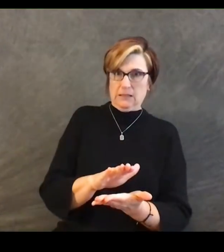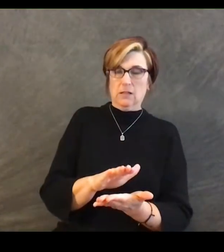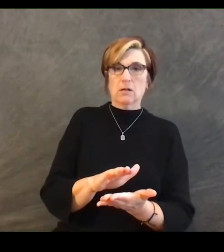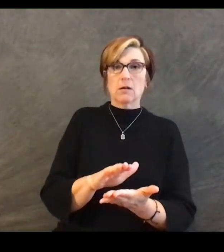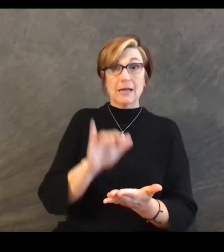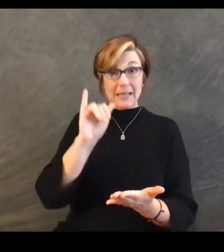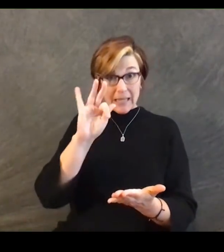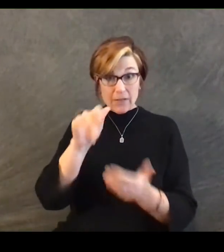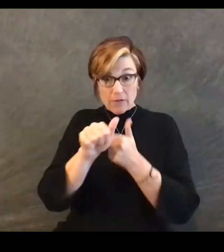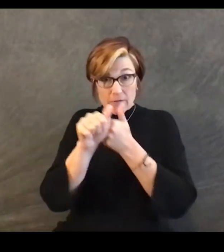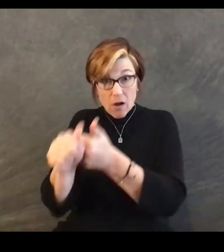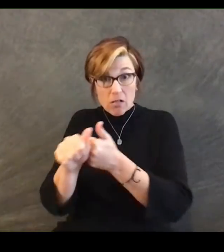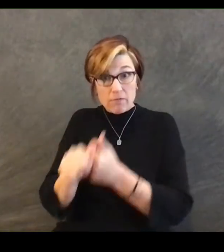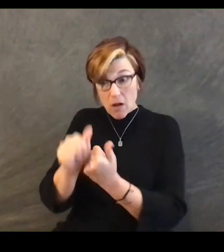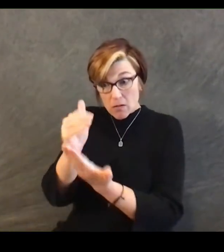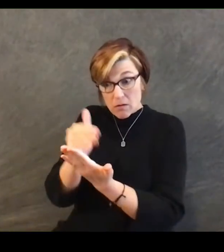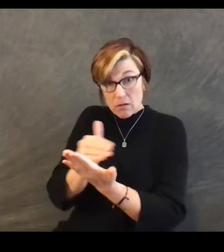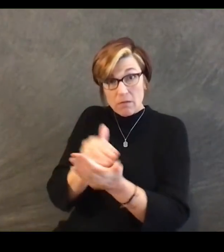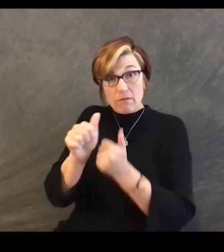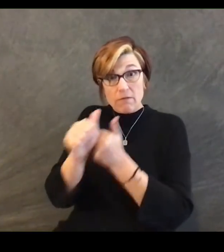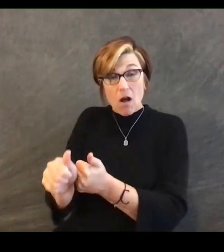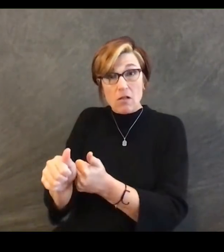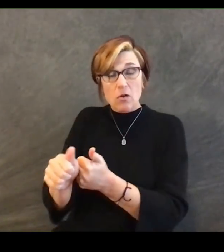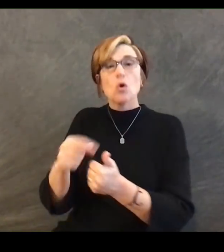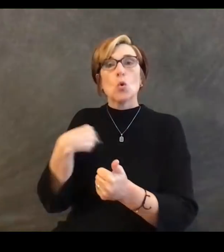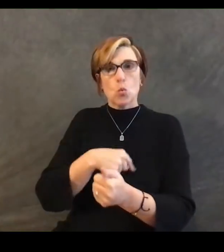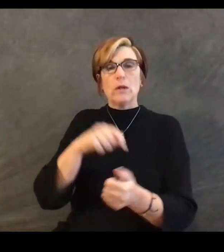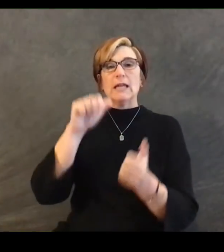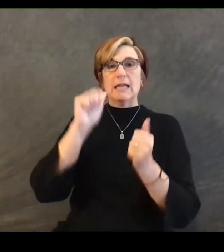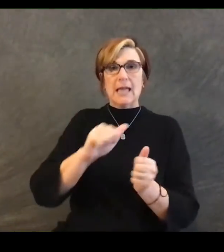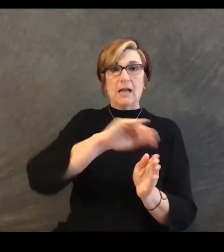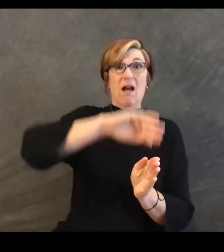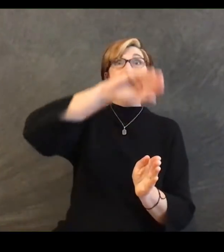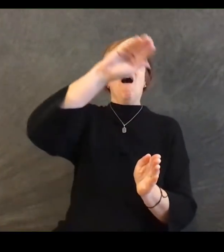every American followed these and it takes us to that stippled mountain